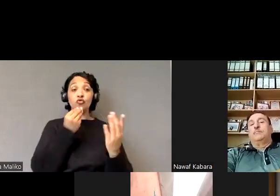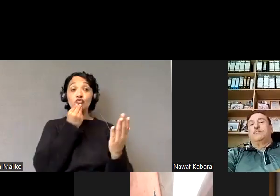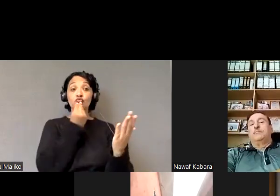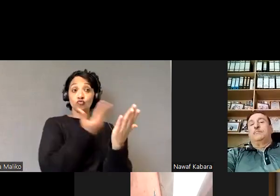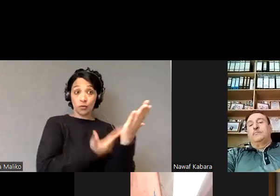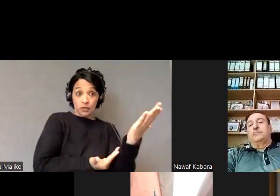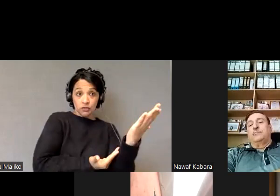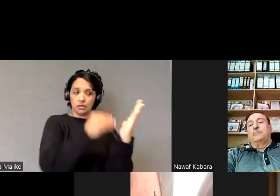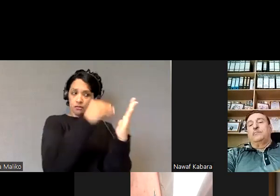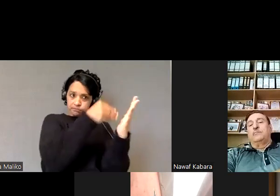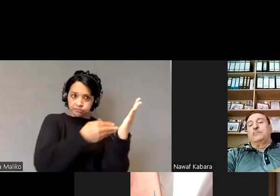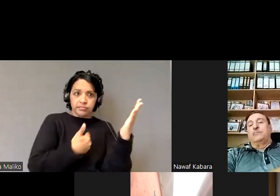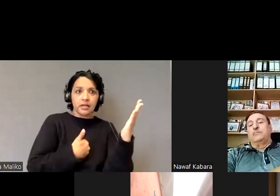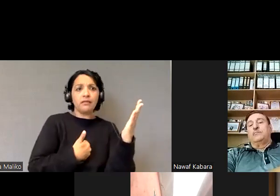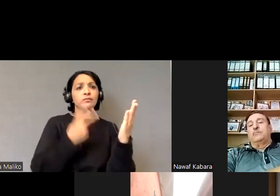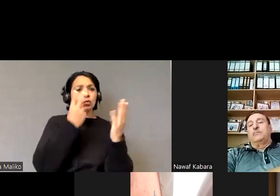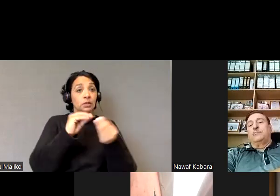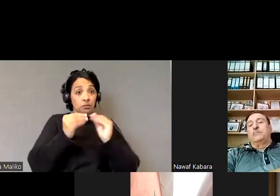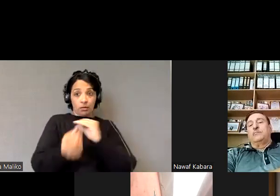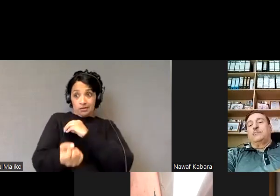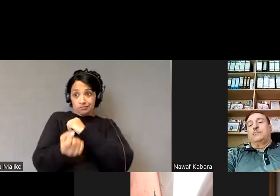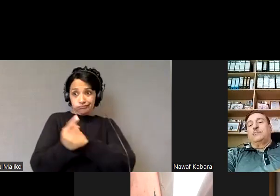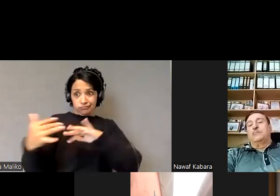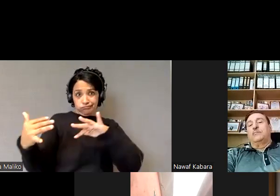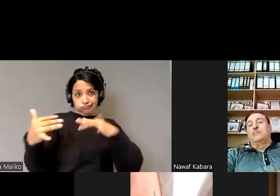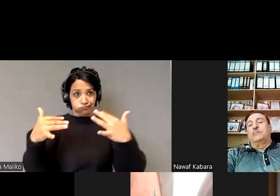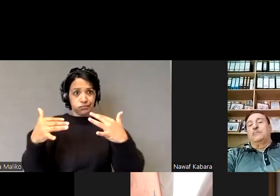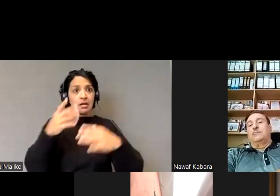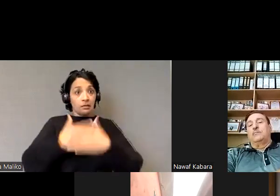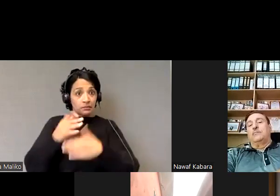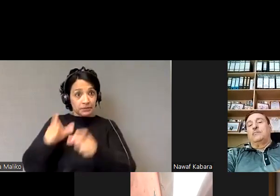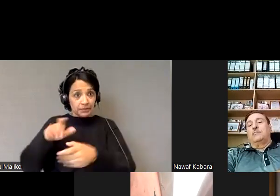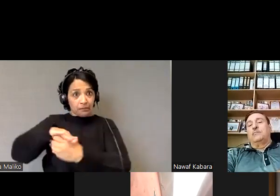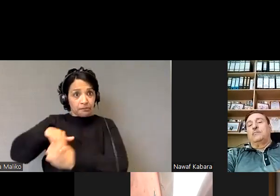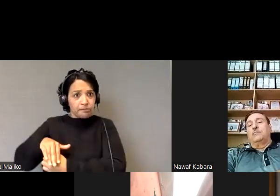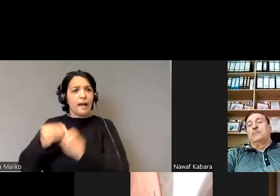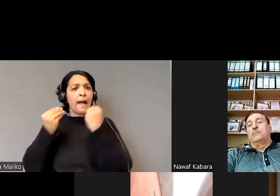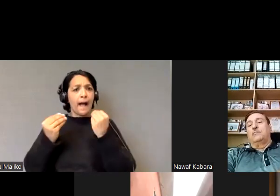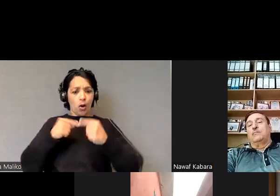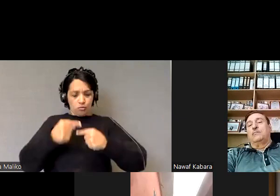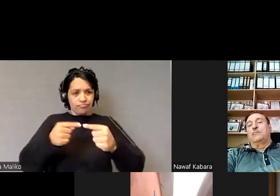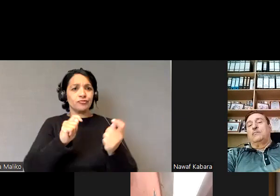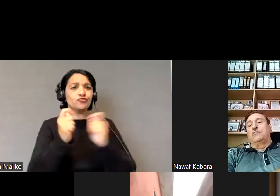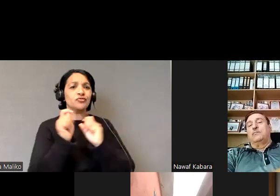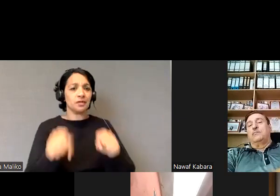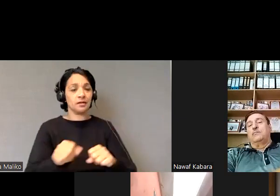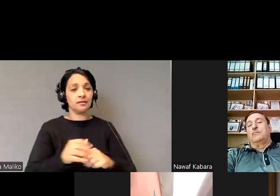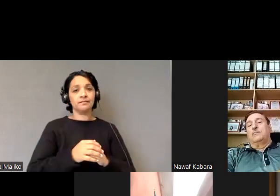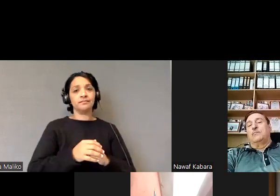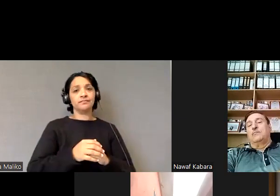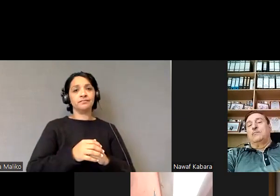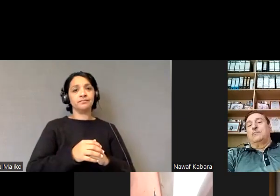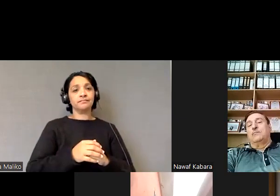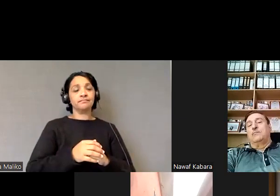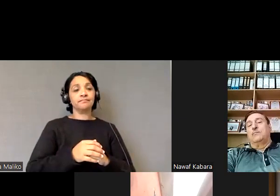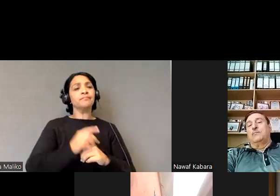for remedy.